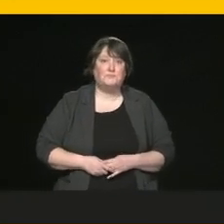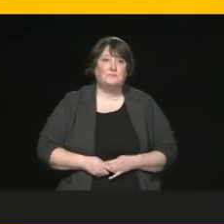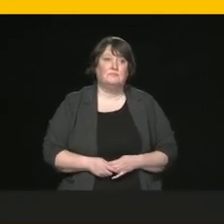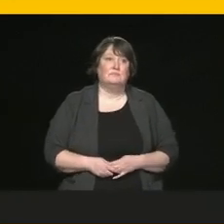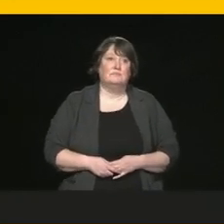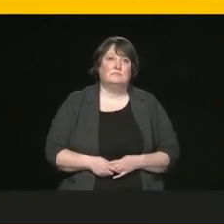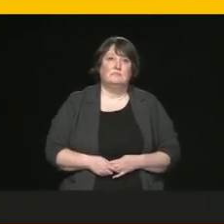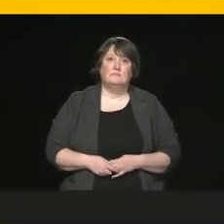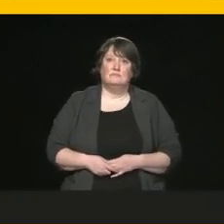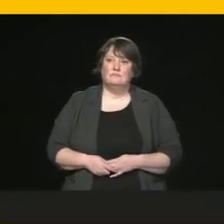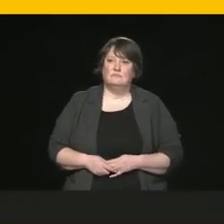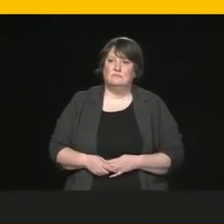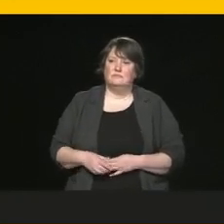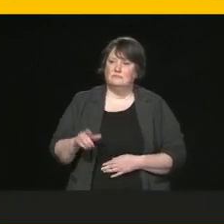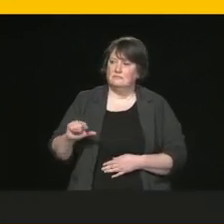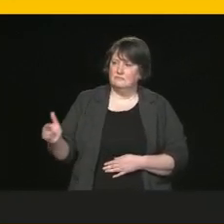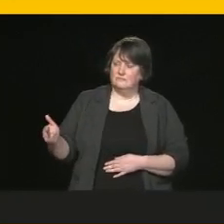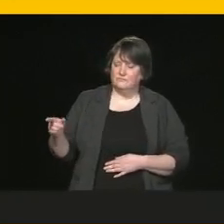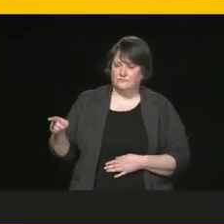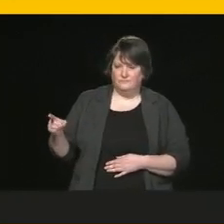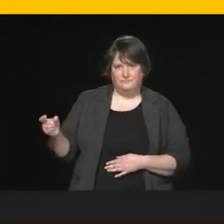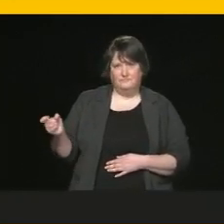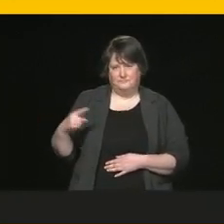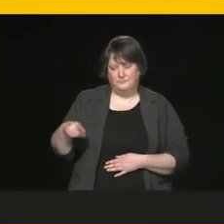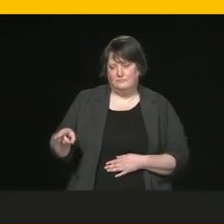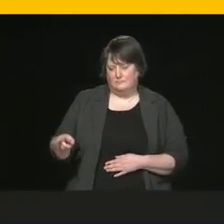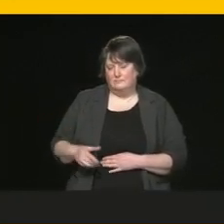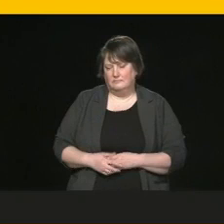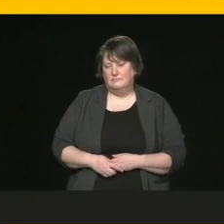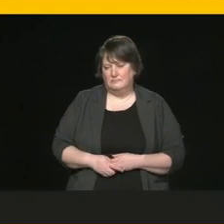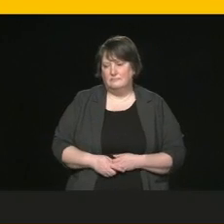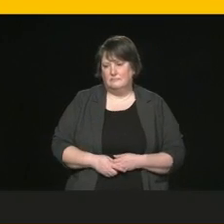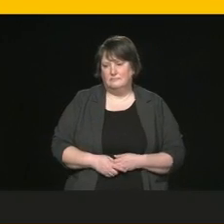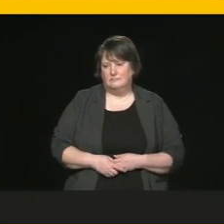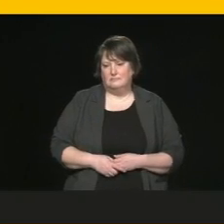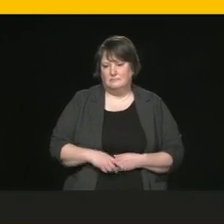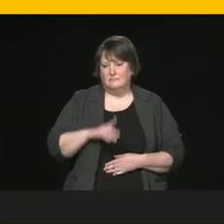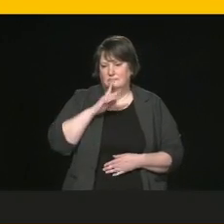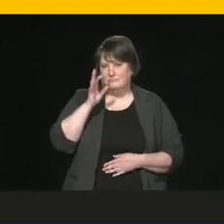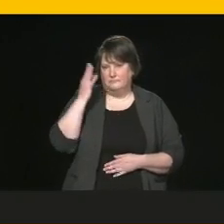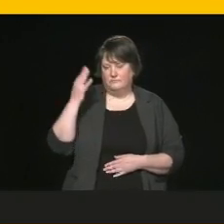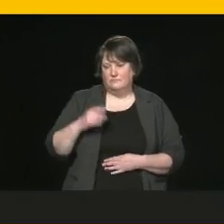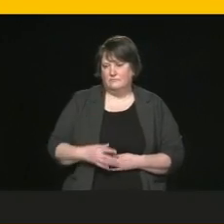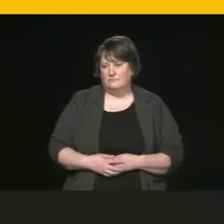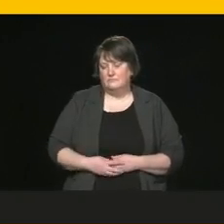THAT IS WHAT WE'LL CONTINUE TO DO.